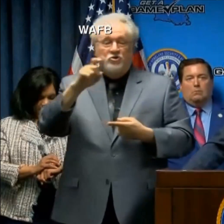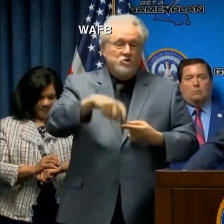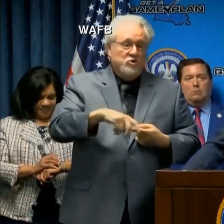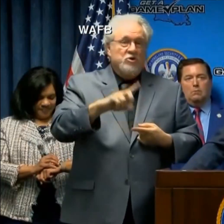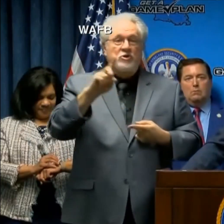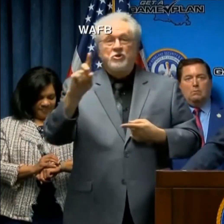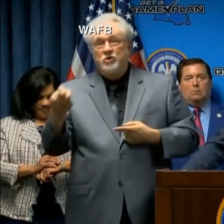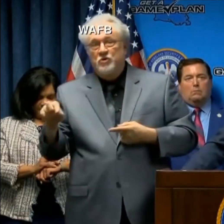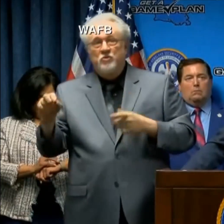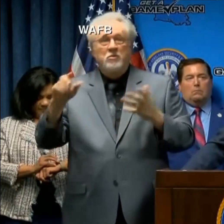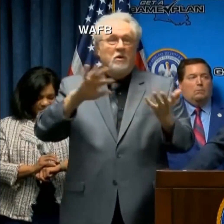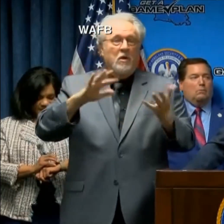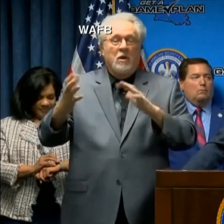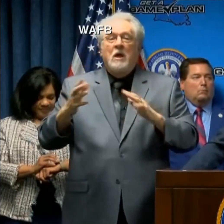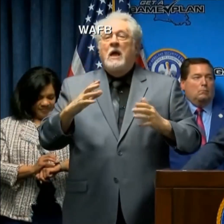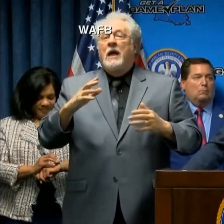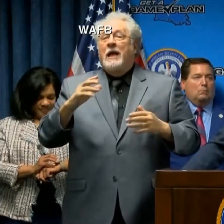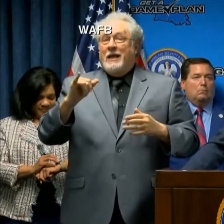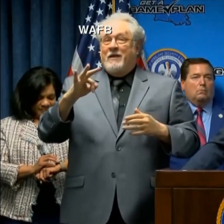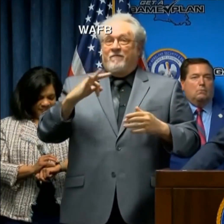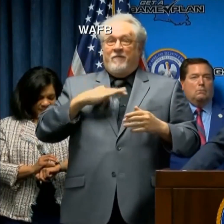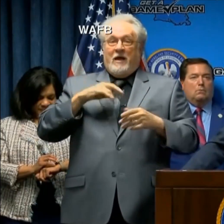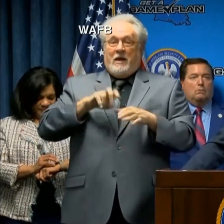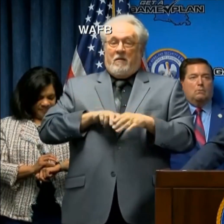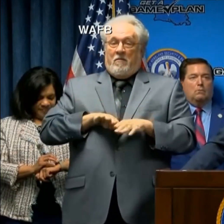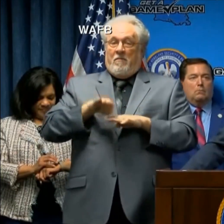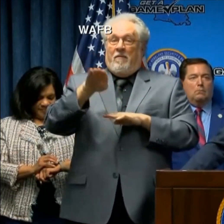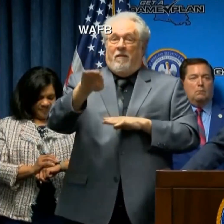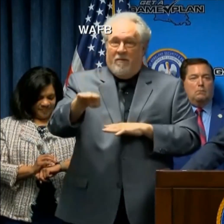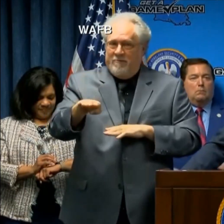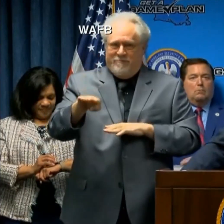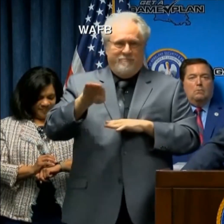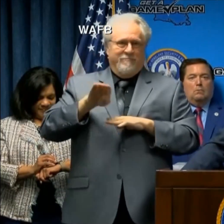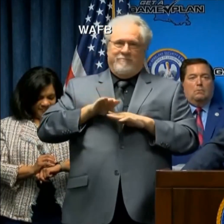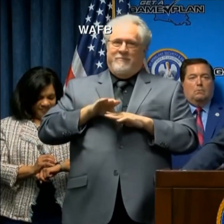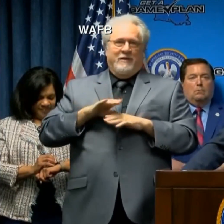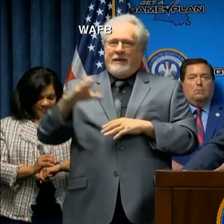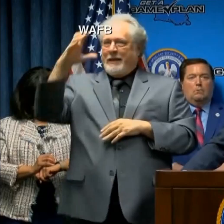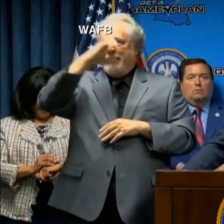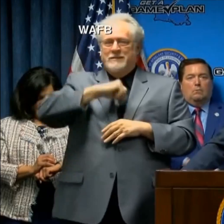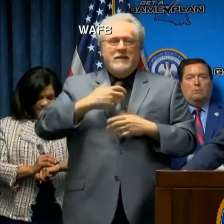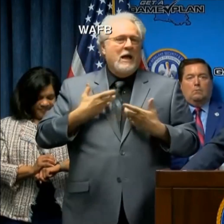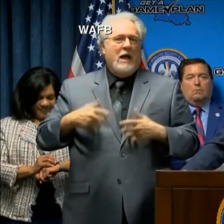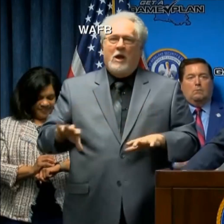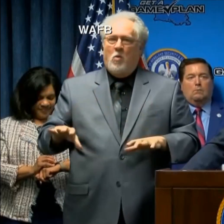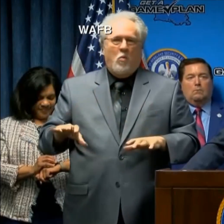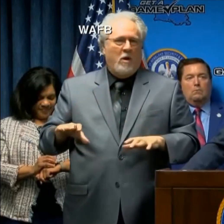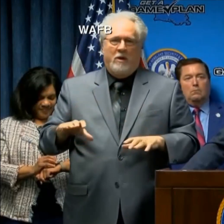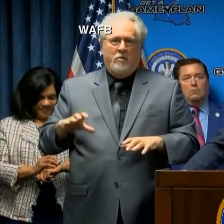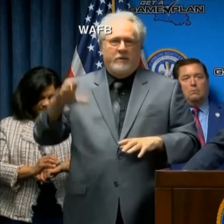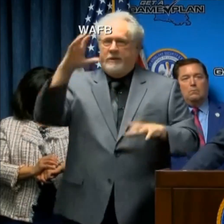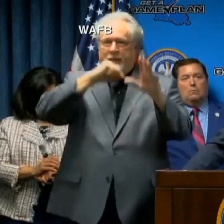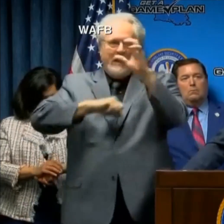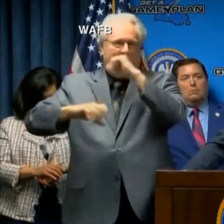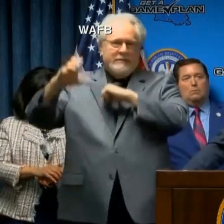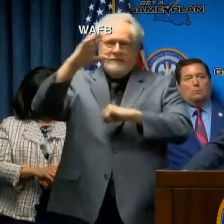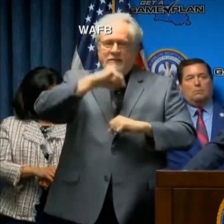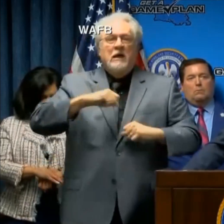education and if I went beyond that I would at this point be guessing I don't want I don't want to engage in that I will tell you I have confidence